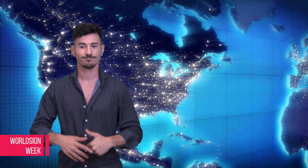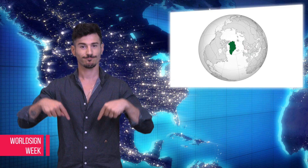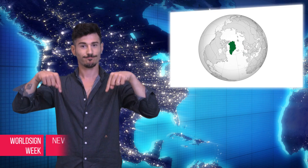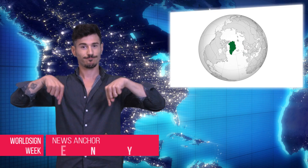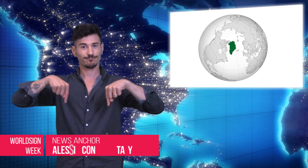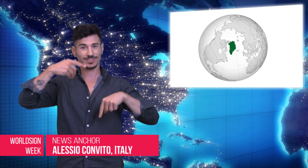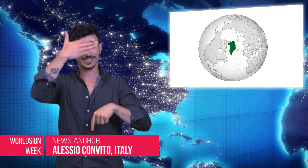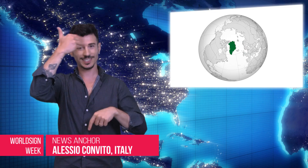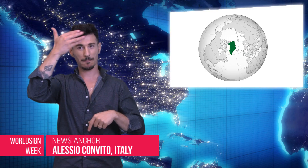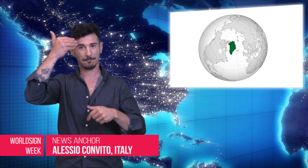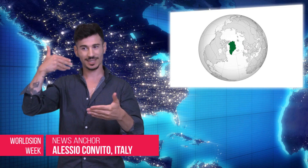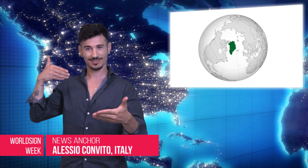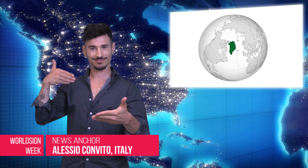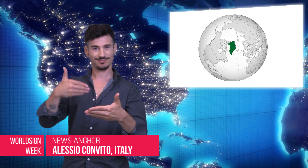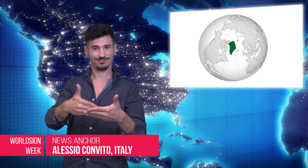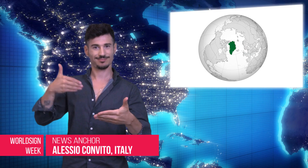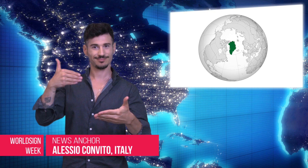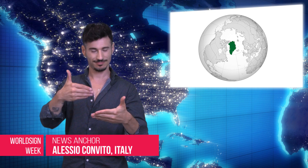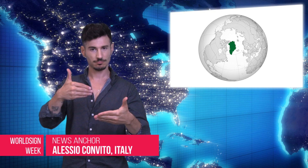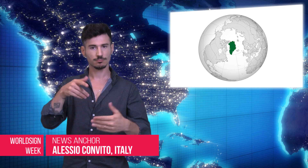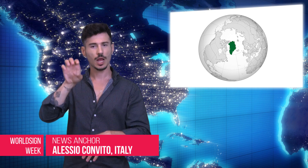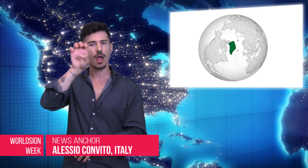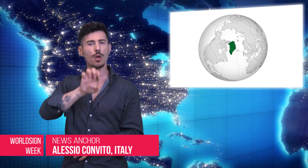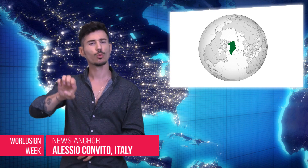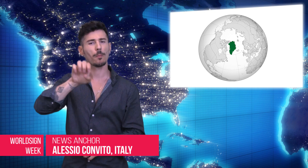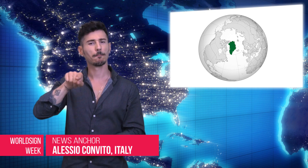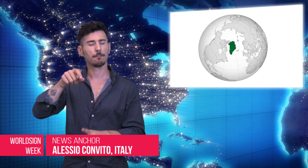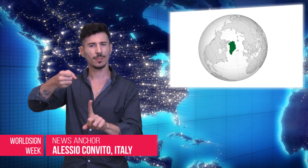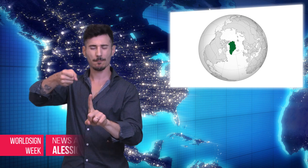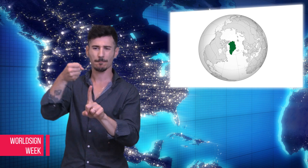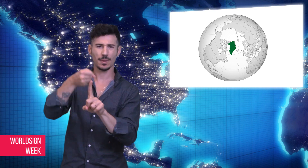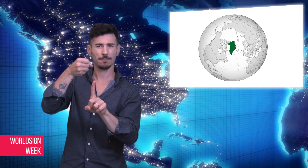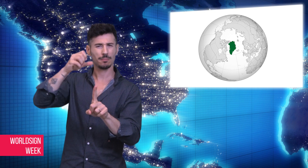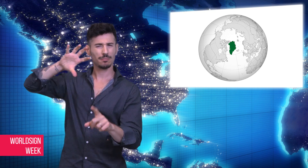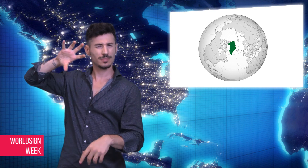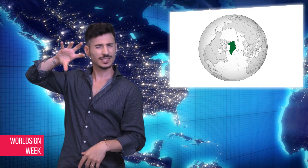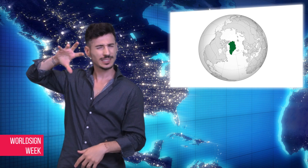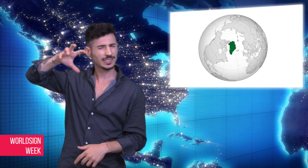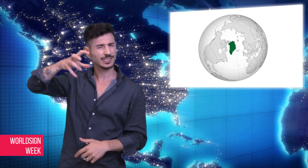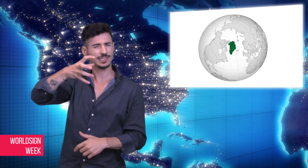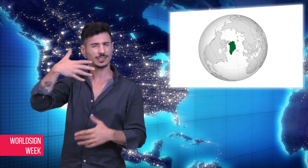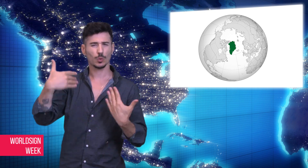[Alessio]: This summer, a heat wave has recently